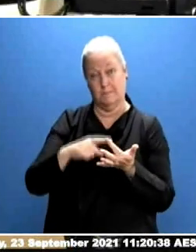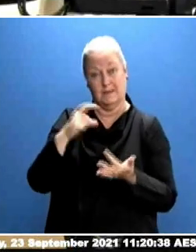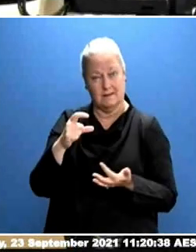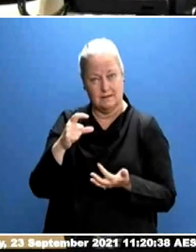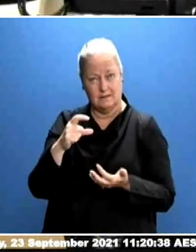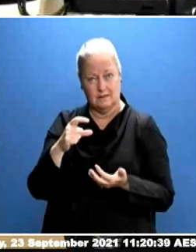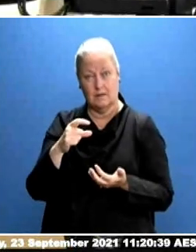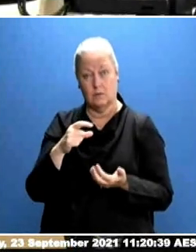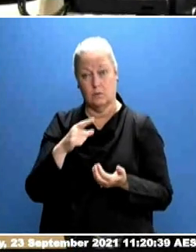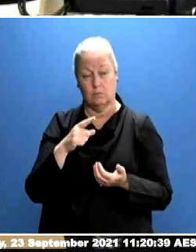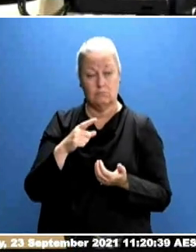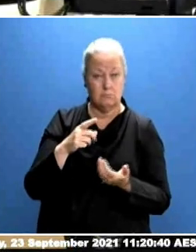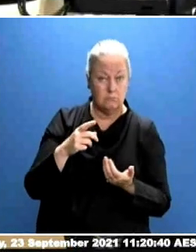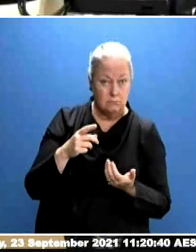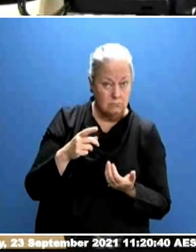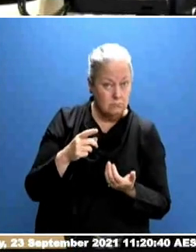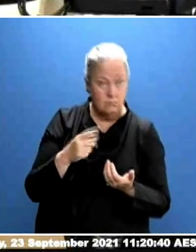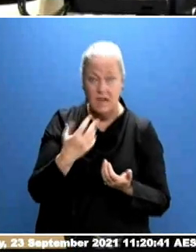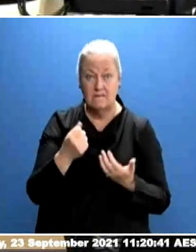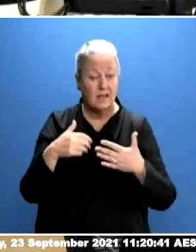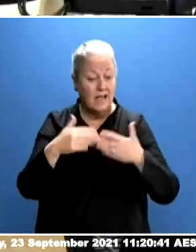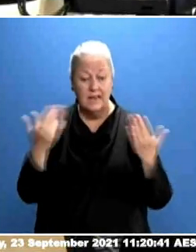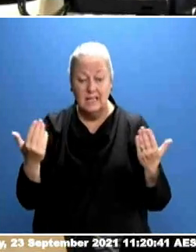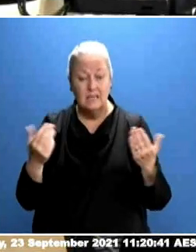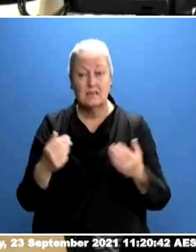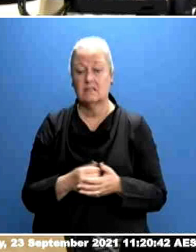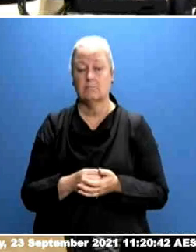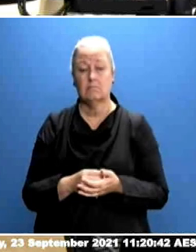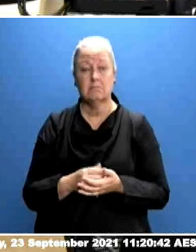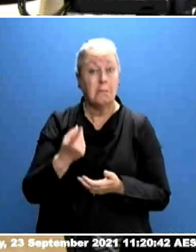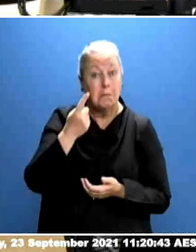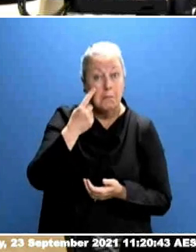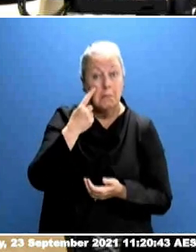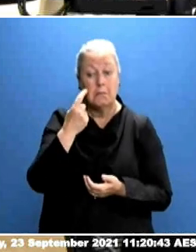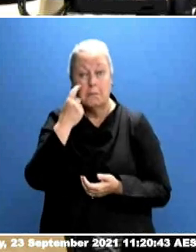do you know, has there been any measures or any proposal adopted